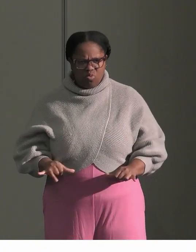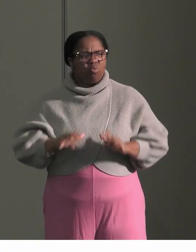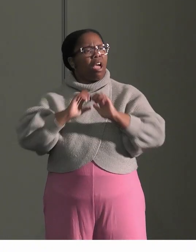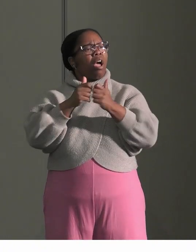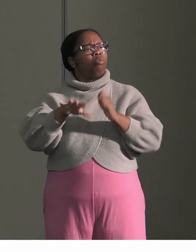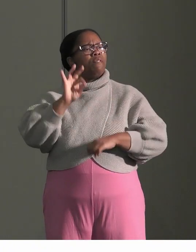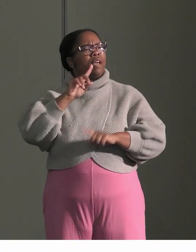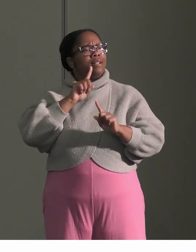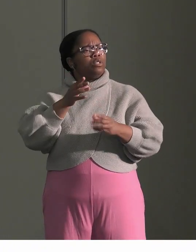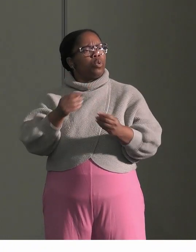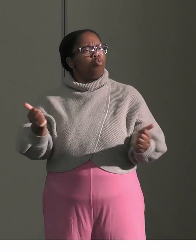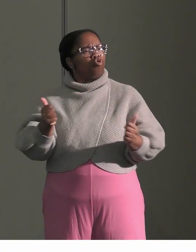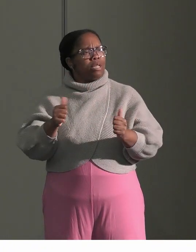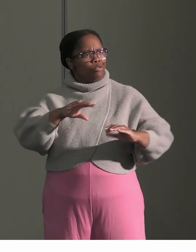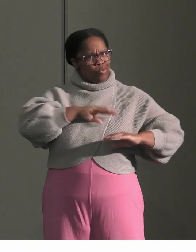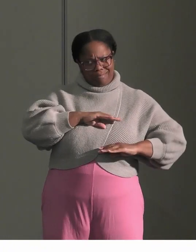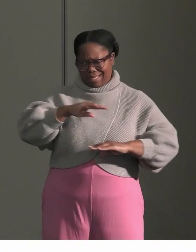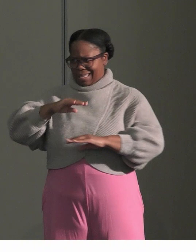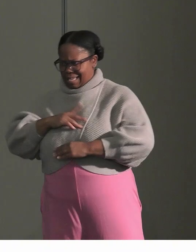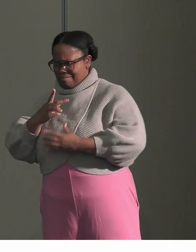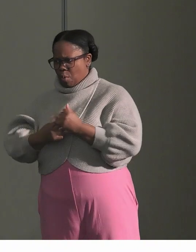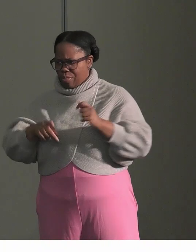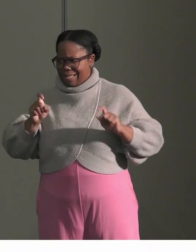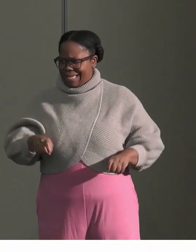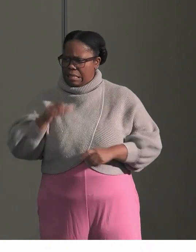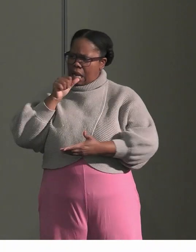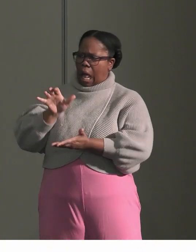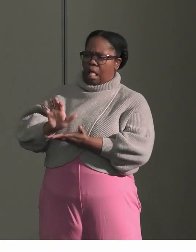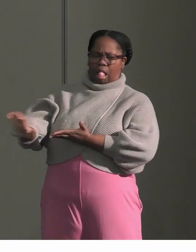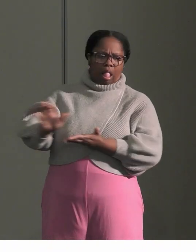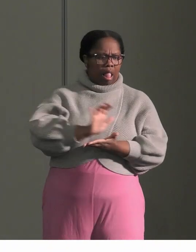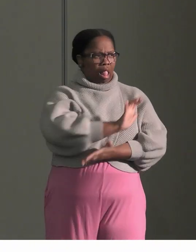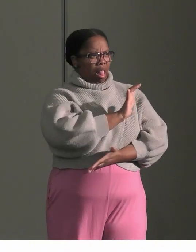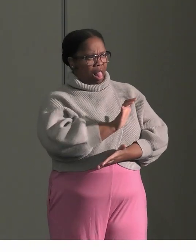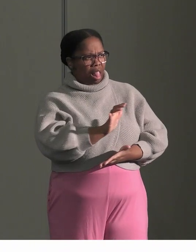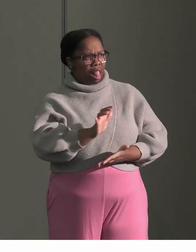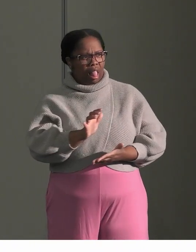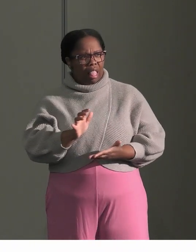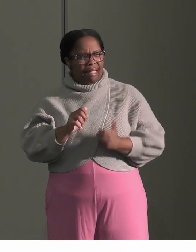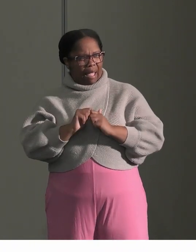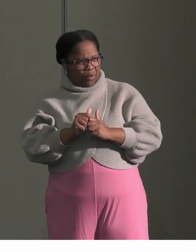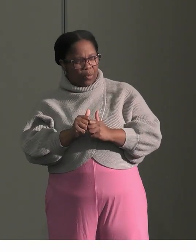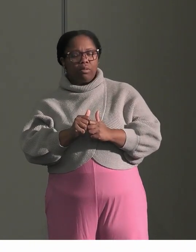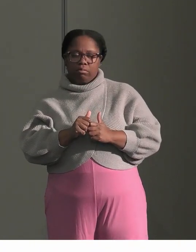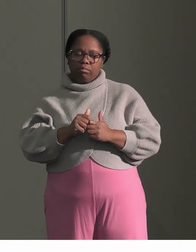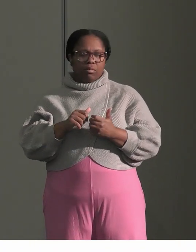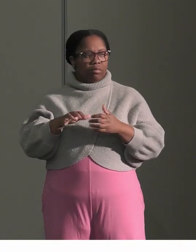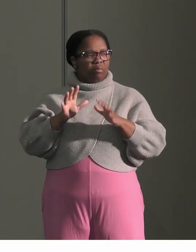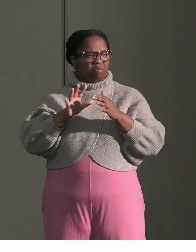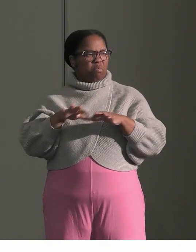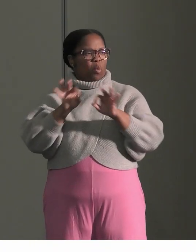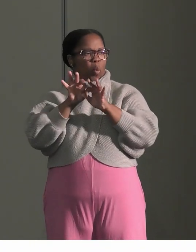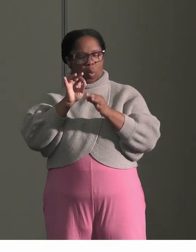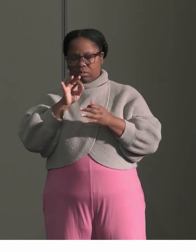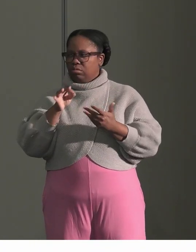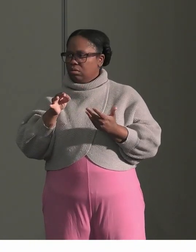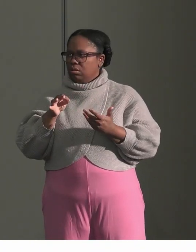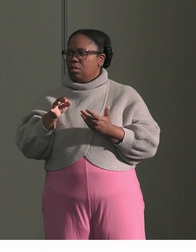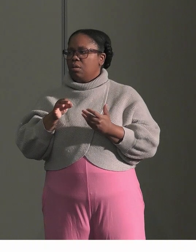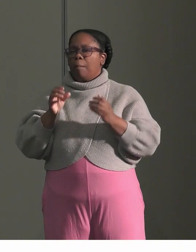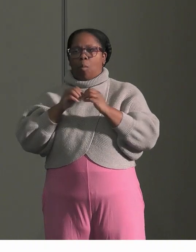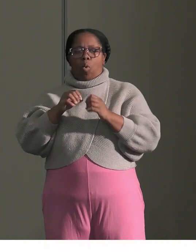that does meet and doesn't disenfranchise someone that you were not aware you were doing.